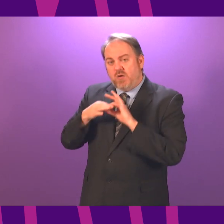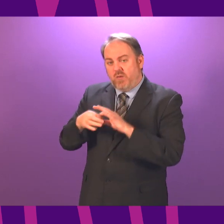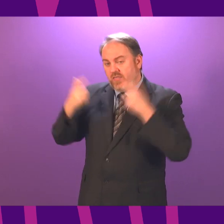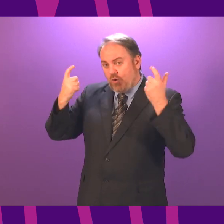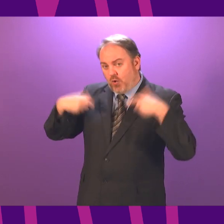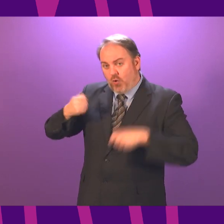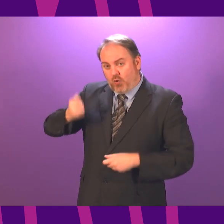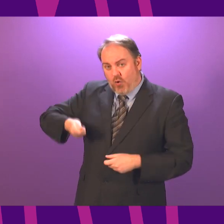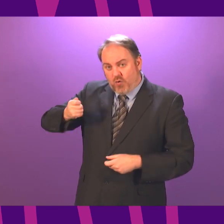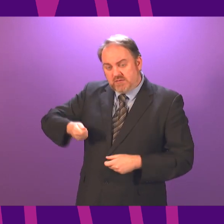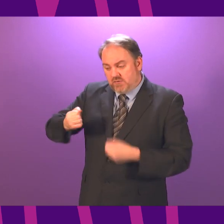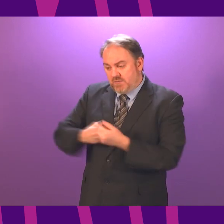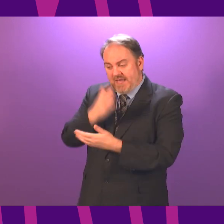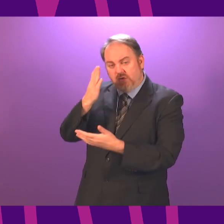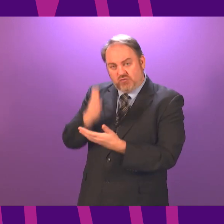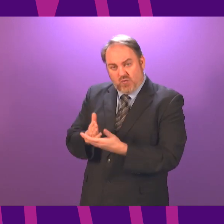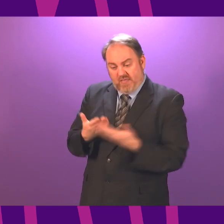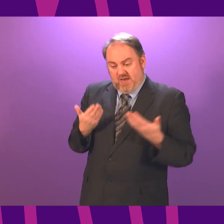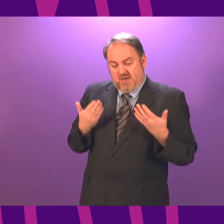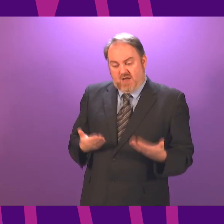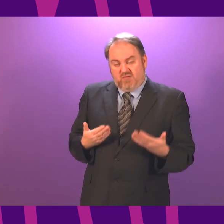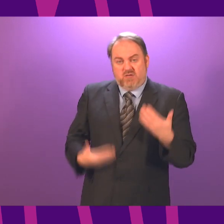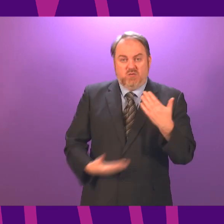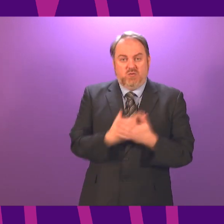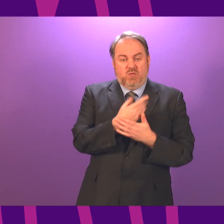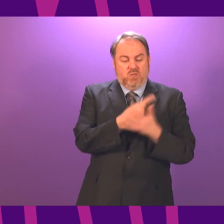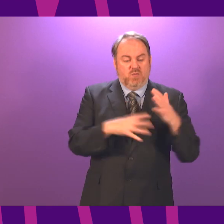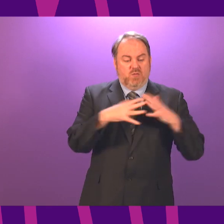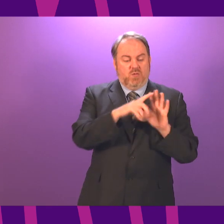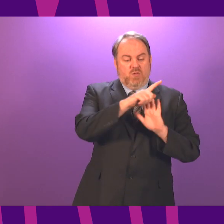to ensure that the current legislation works, because it is a national disgrace